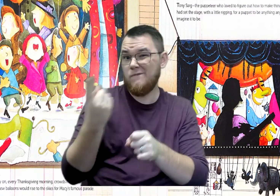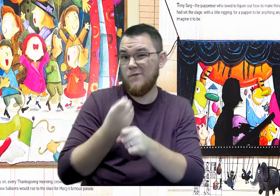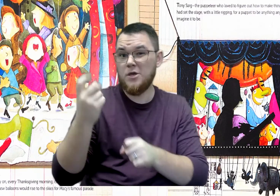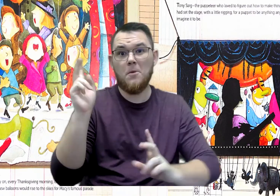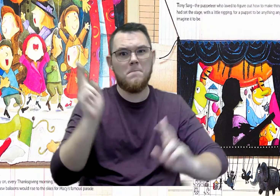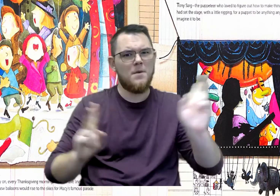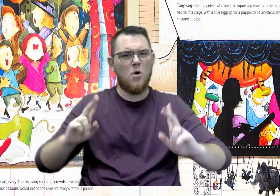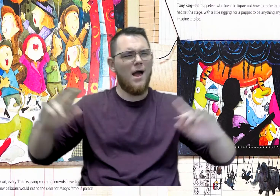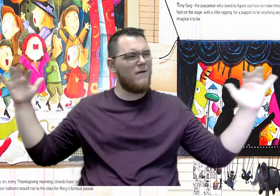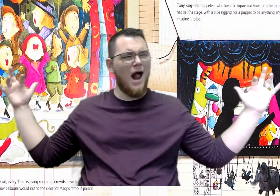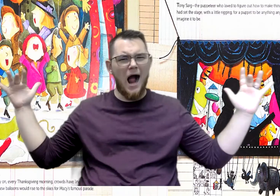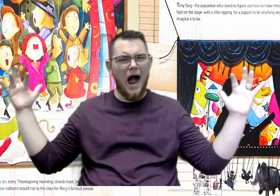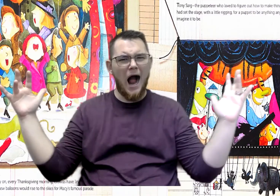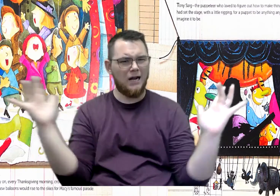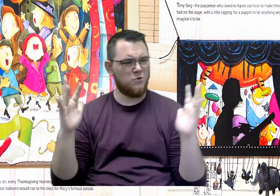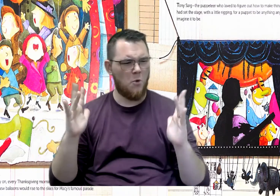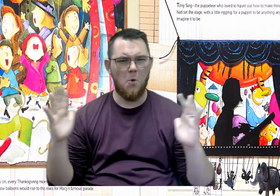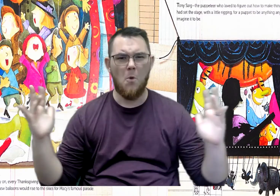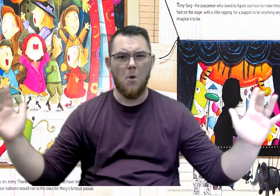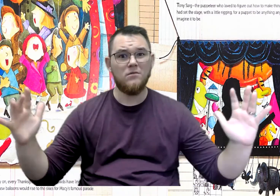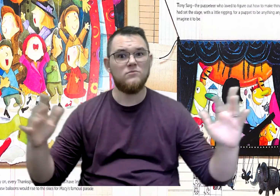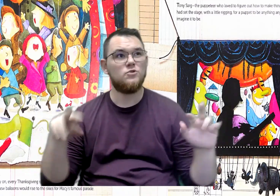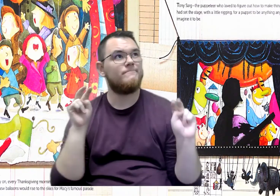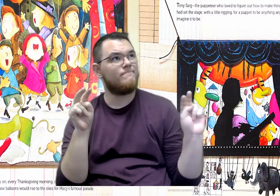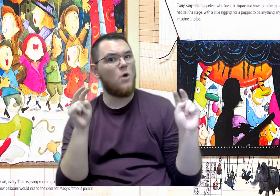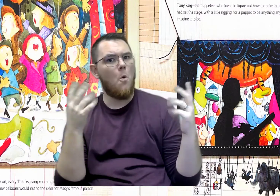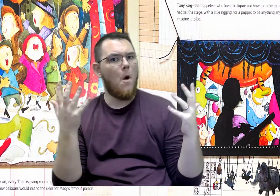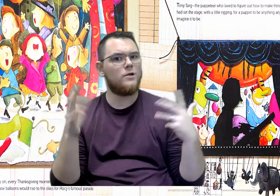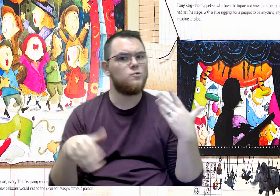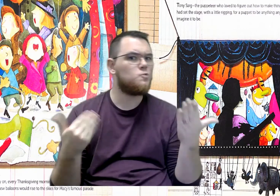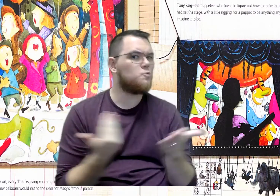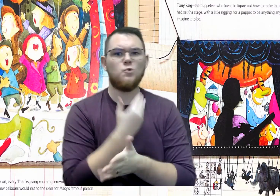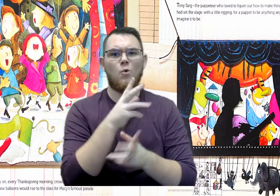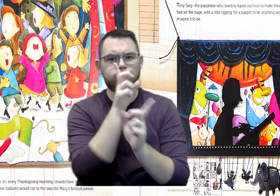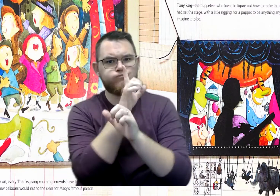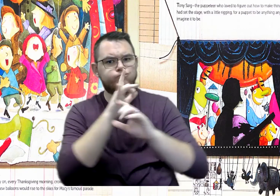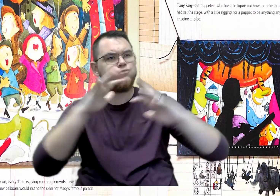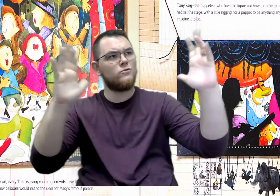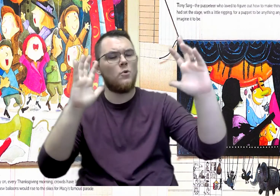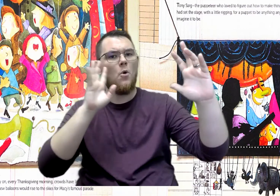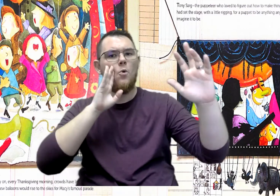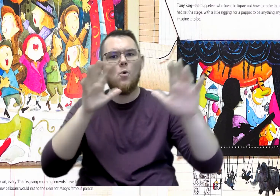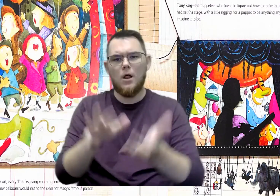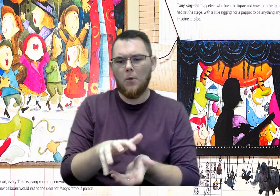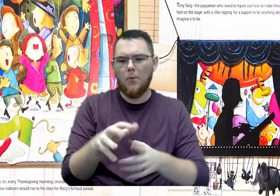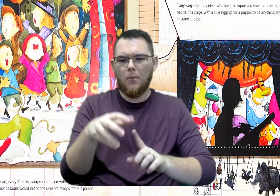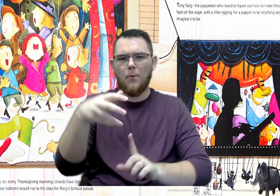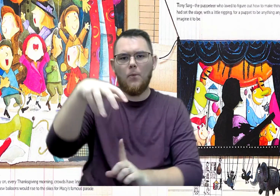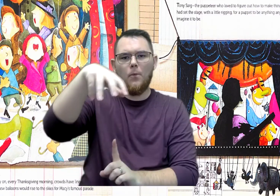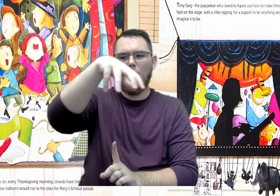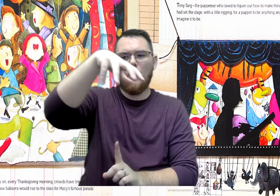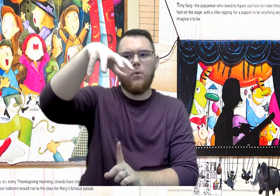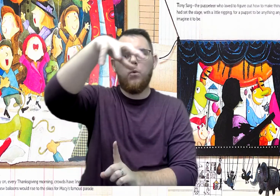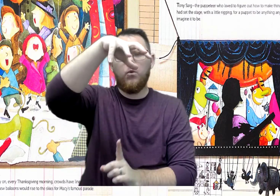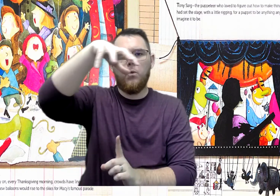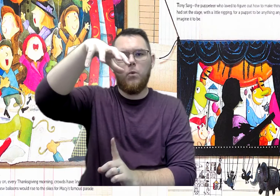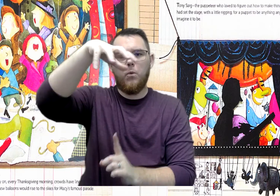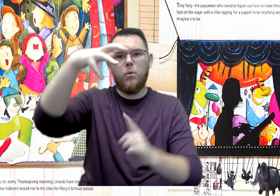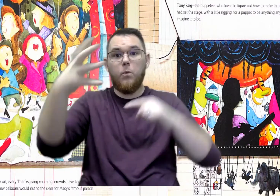City to see what new balloons would rise to the skies for Macy’s famous parade.